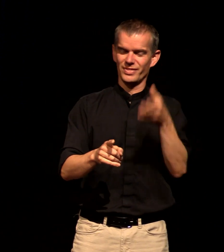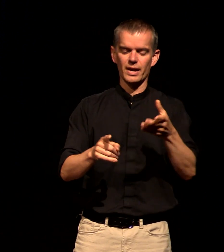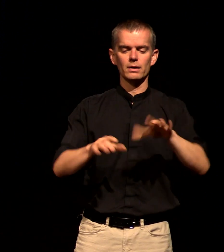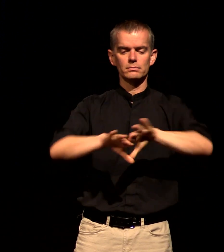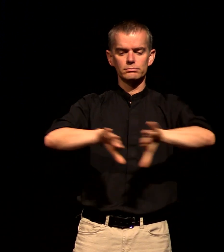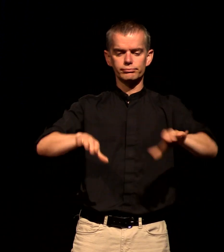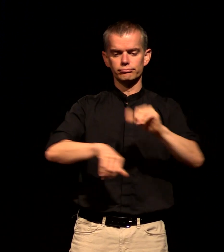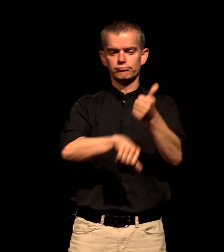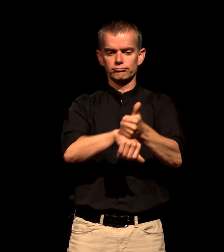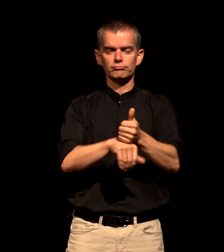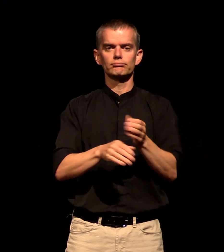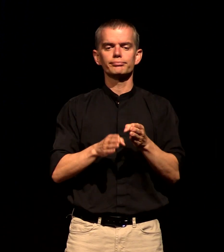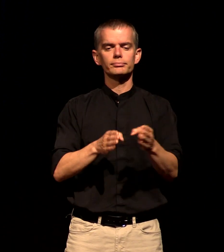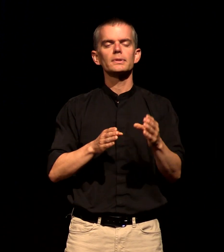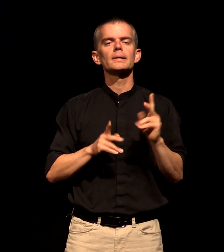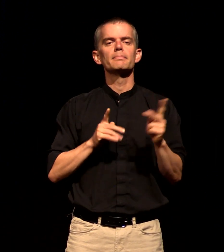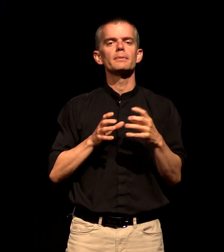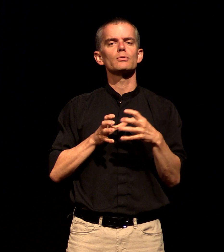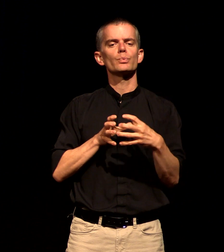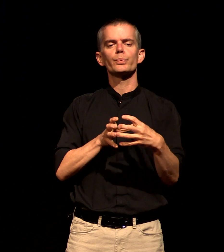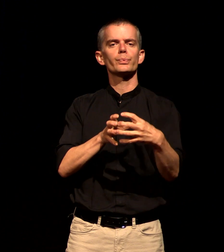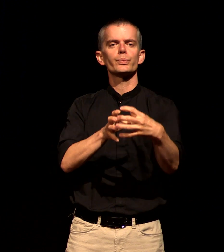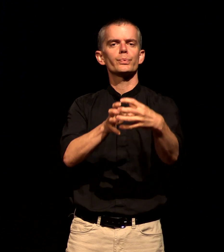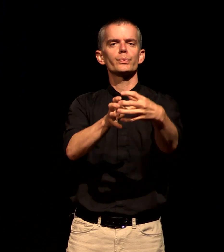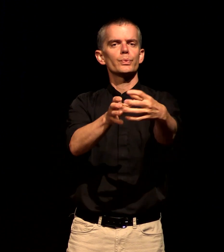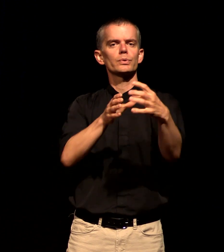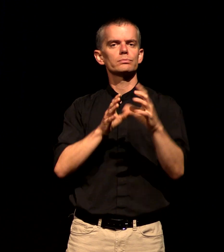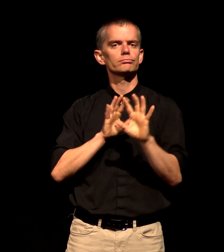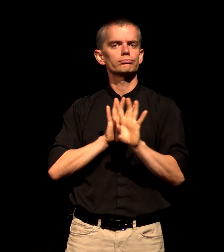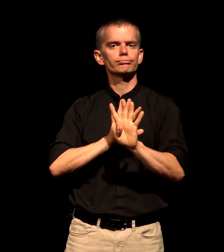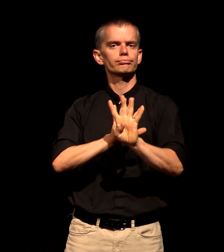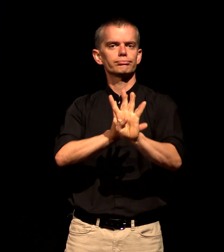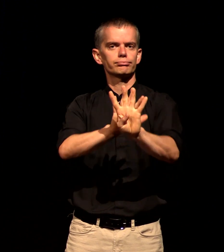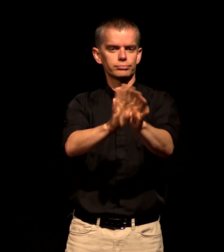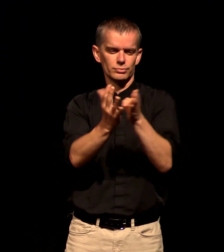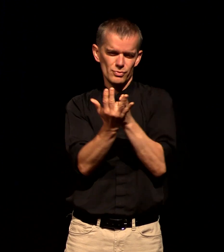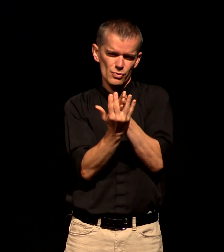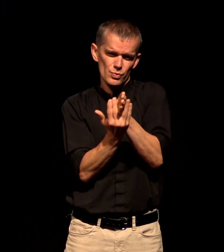pathway no one knew was there. You lead your people along that